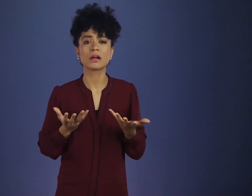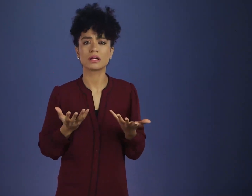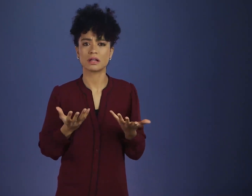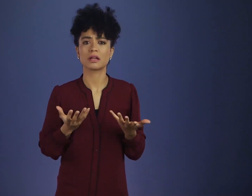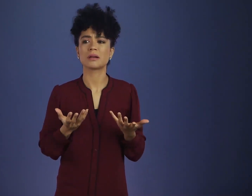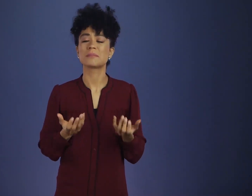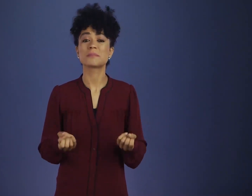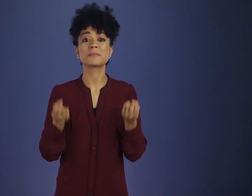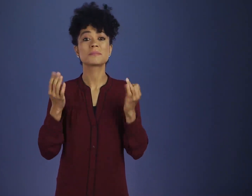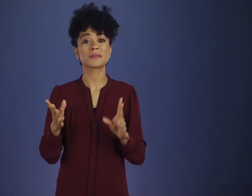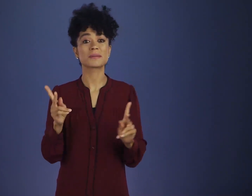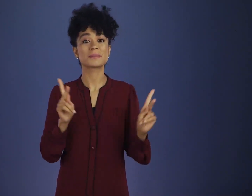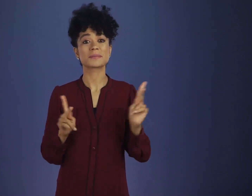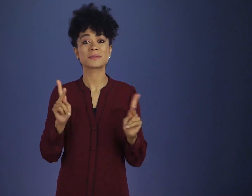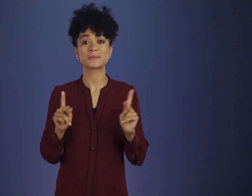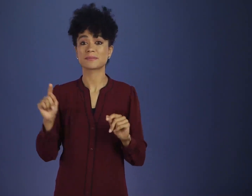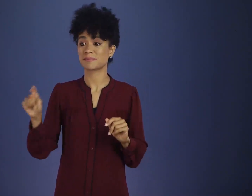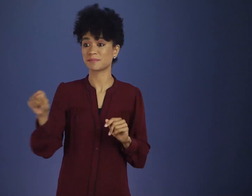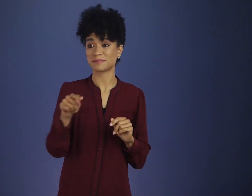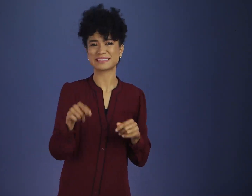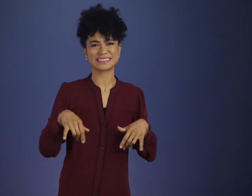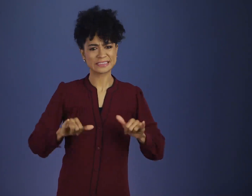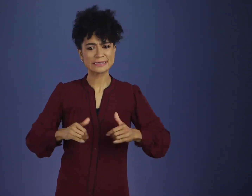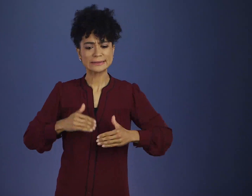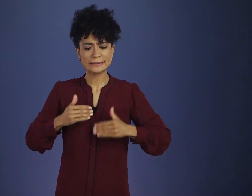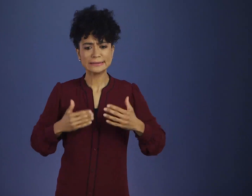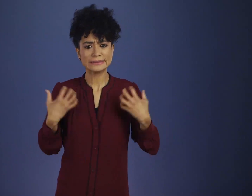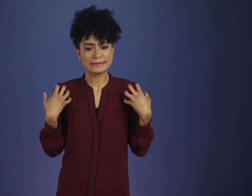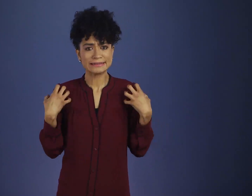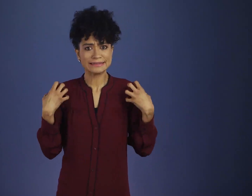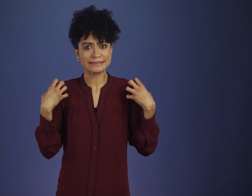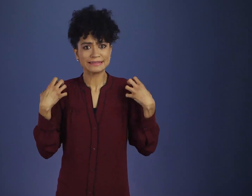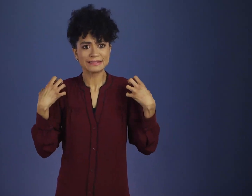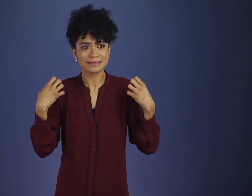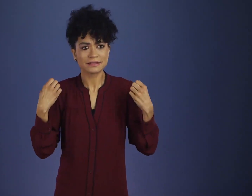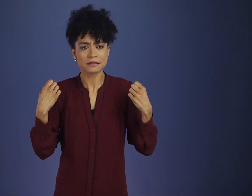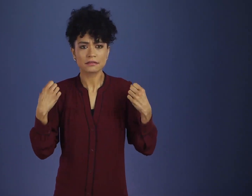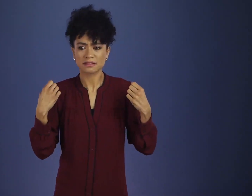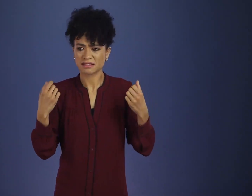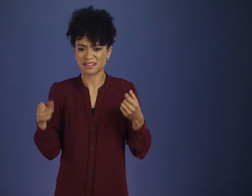But it was by no means sure that such great numbers of yet erratic people